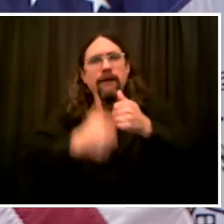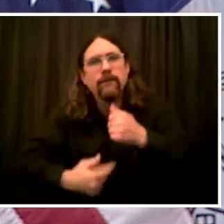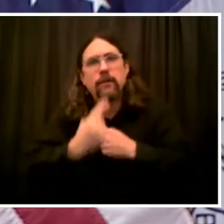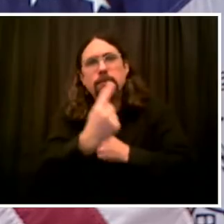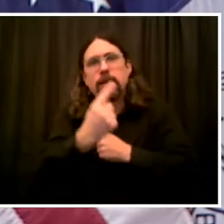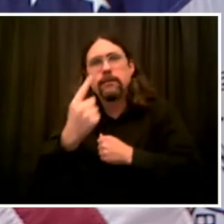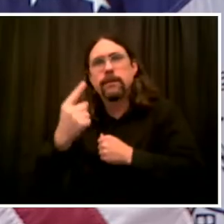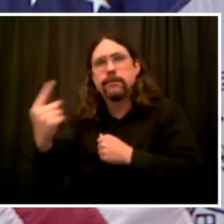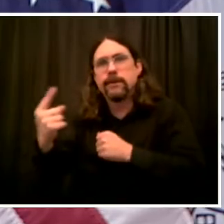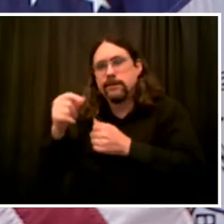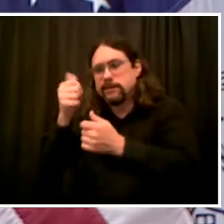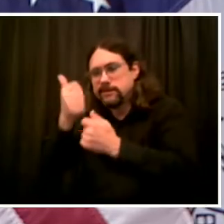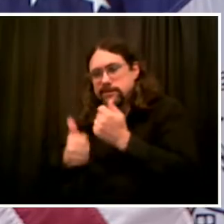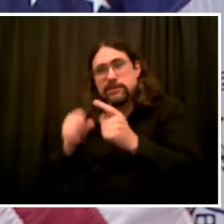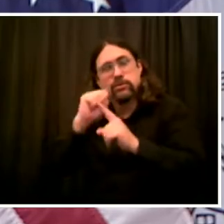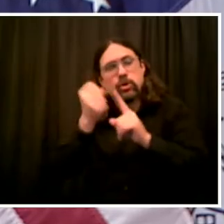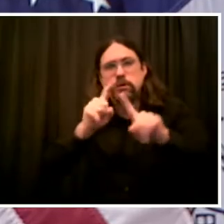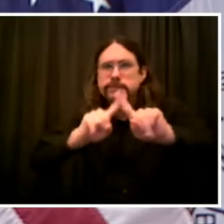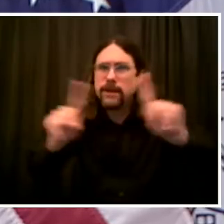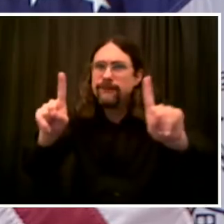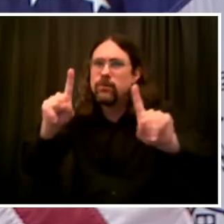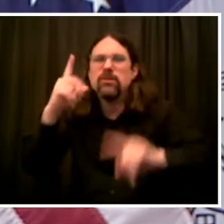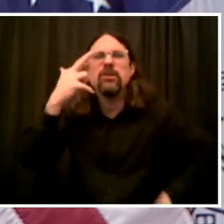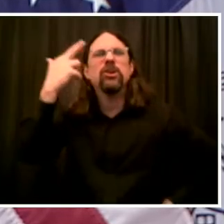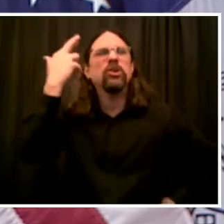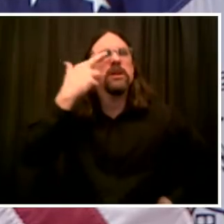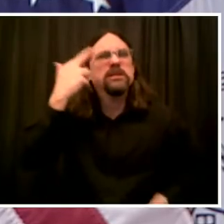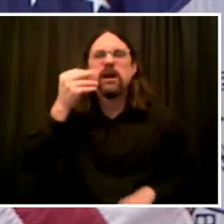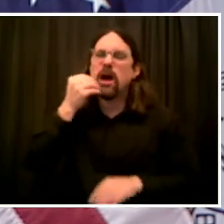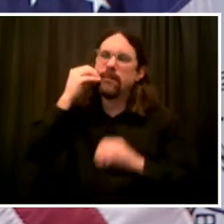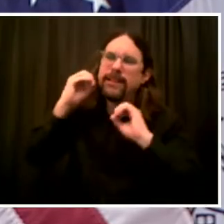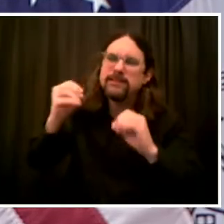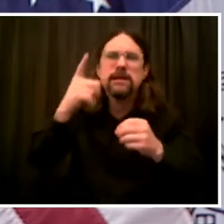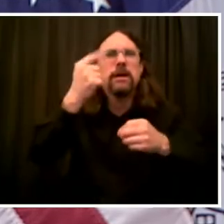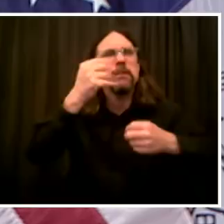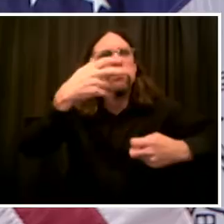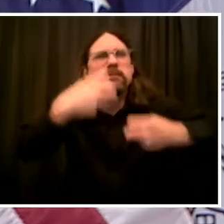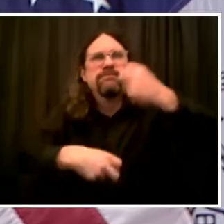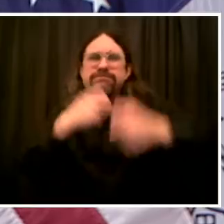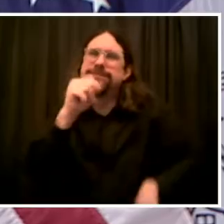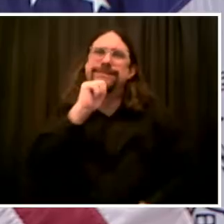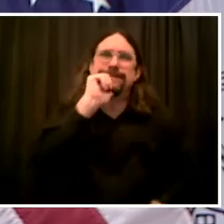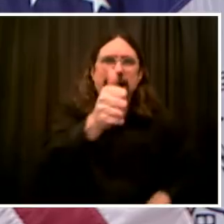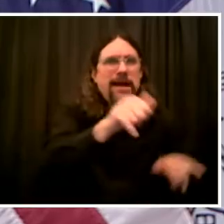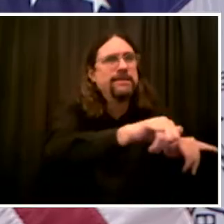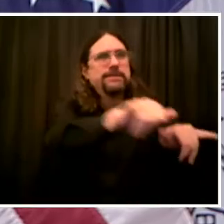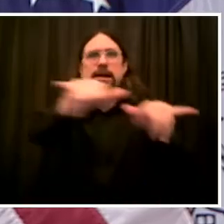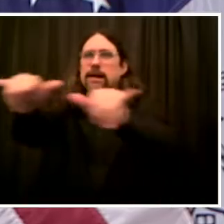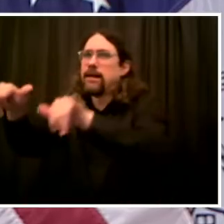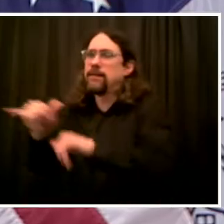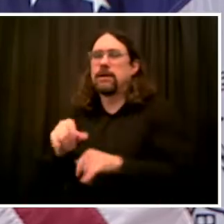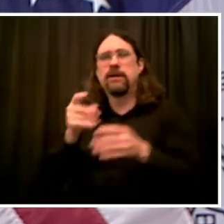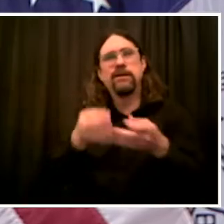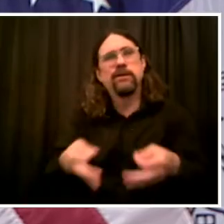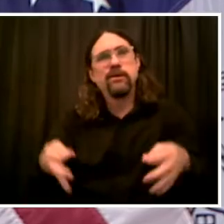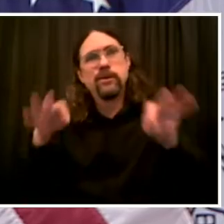EACH ONE NEEDS TO BE UNDERSTOOD INDIVIALDUL Y. SO IF THERE'S ANYTHING THAT'S INACCURATE ABOUT THE NUMBERS,